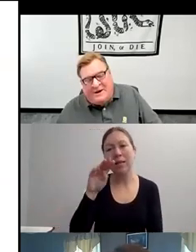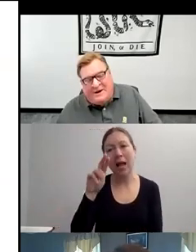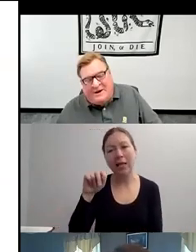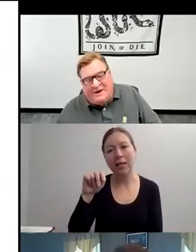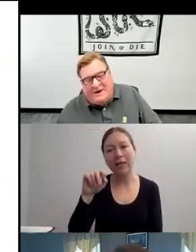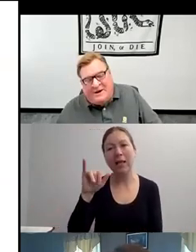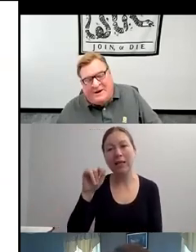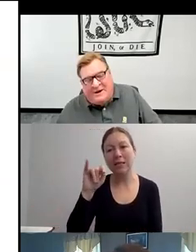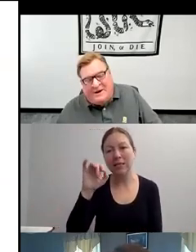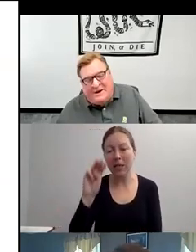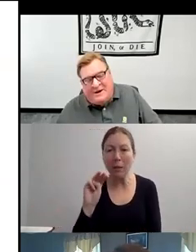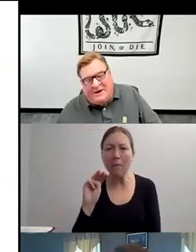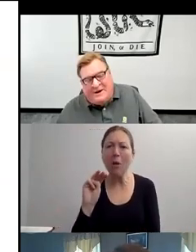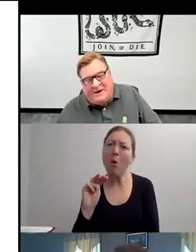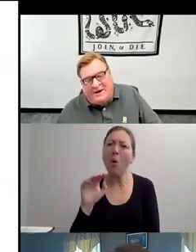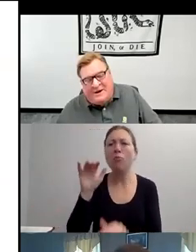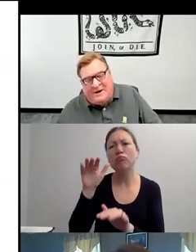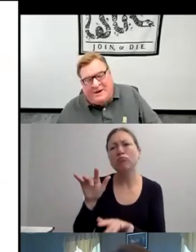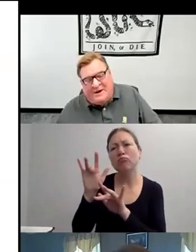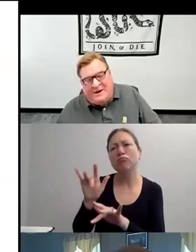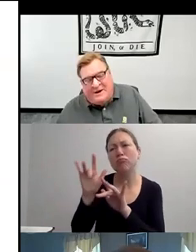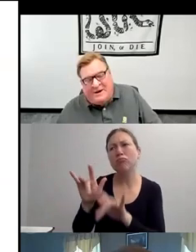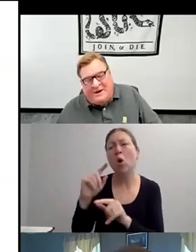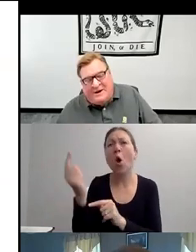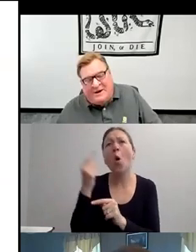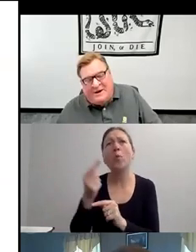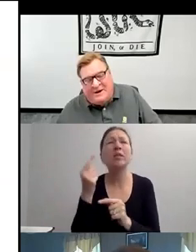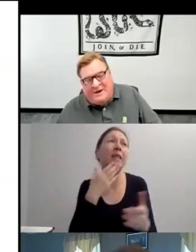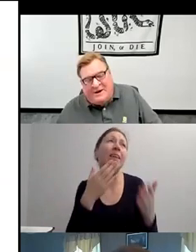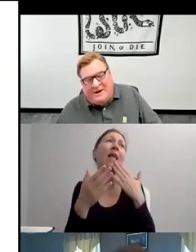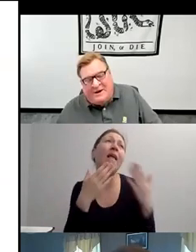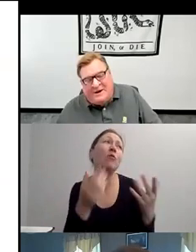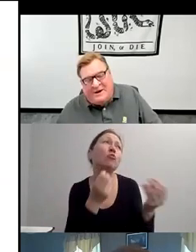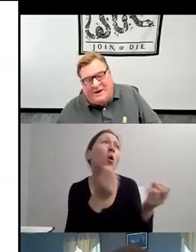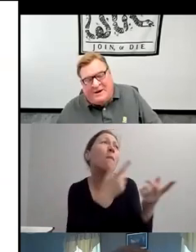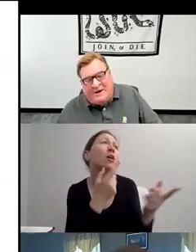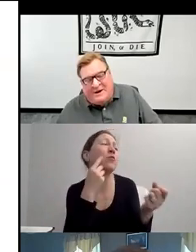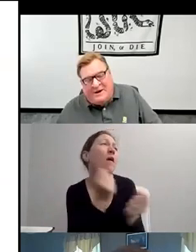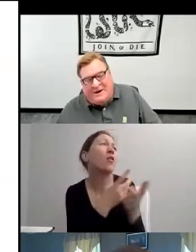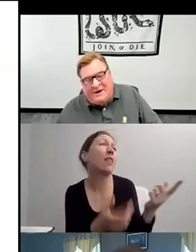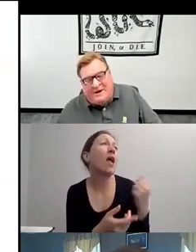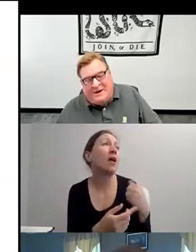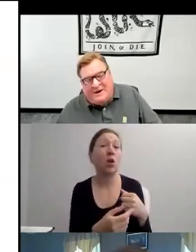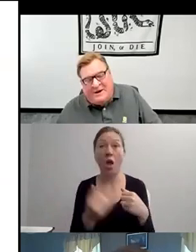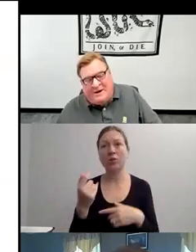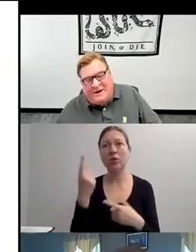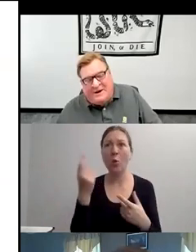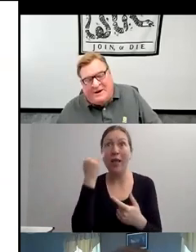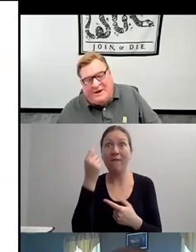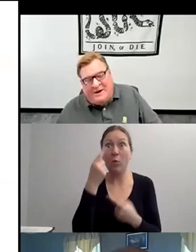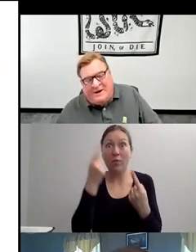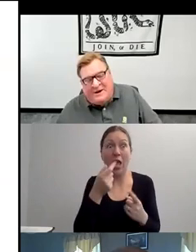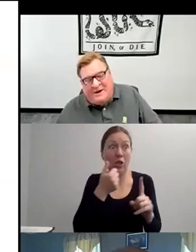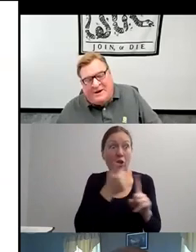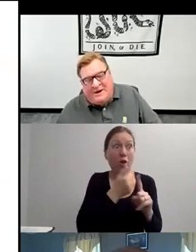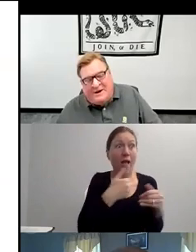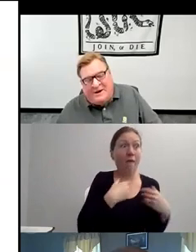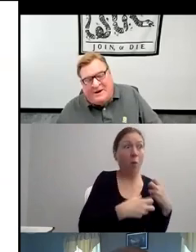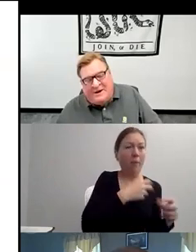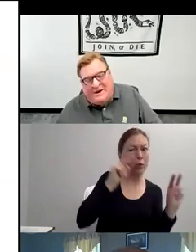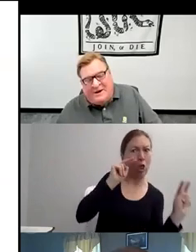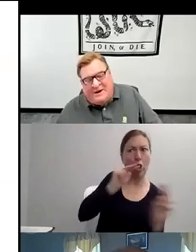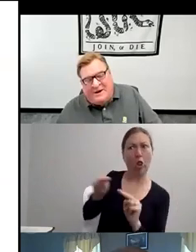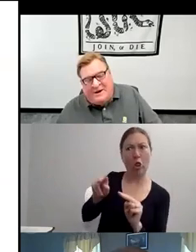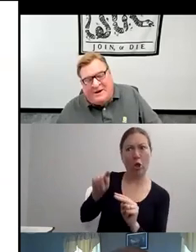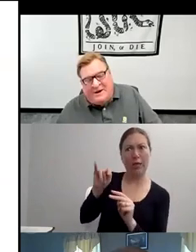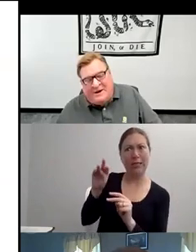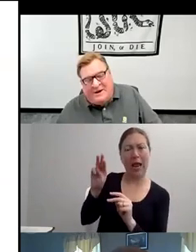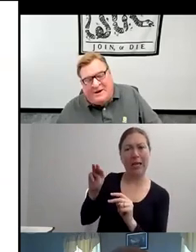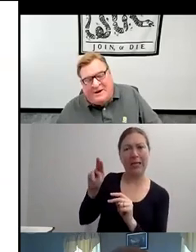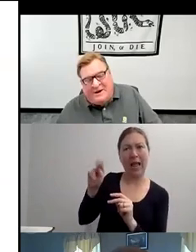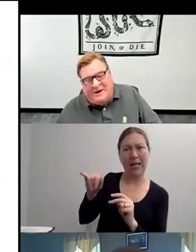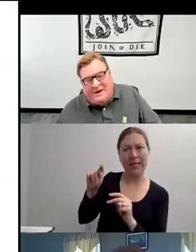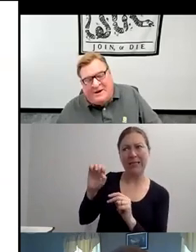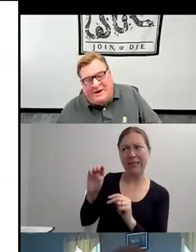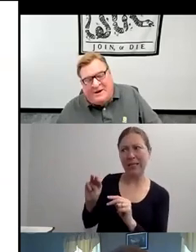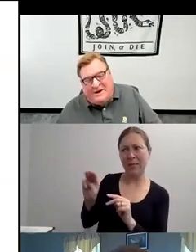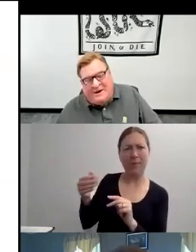"BUT THE PROBLEM IS IS THAT THROUGH PEOPLE'S -- THROUGH PEOPLE'S -- THROUGH PEOPLE'S EXPERIENCE,